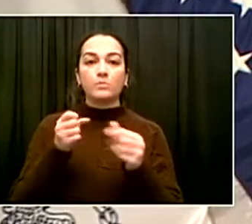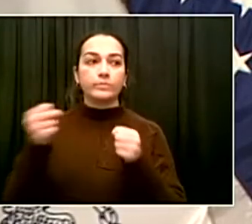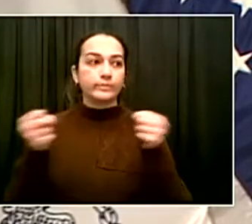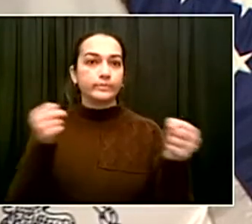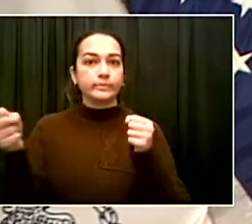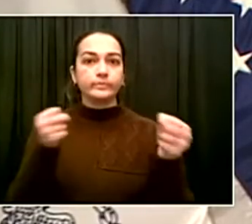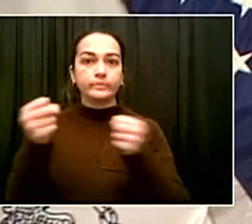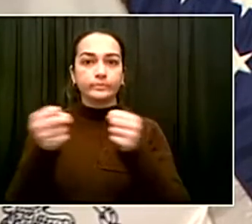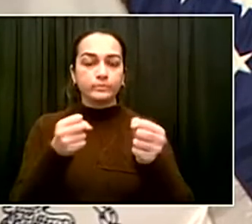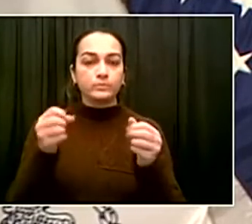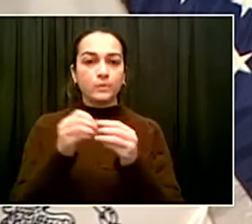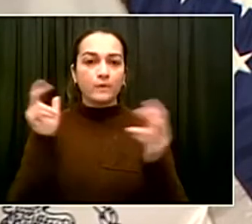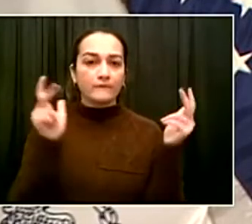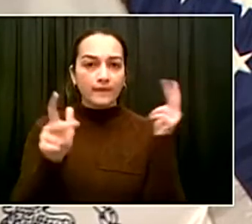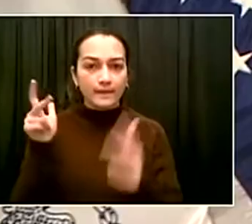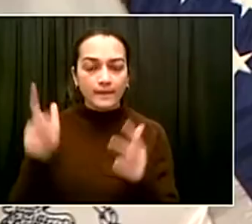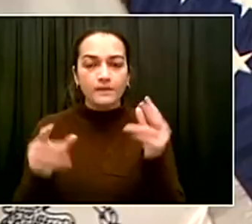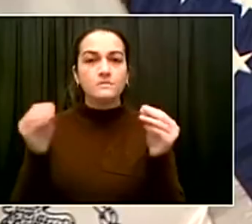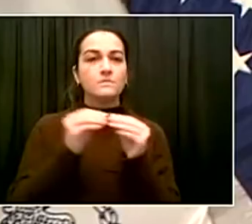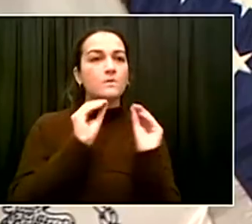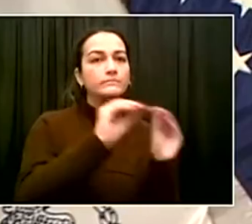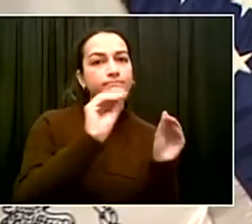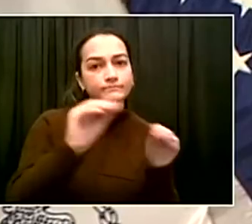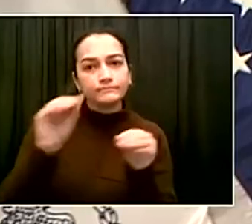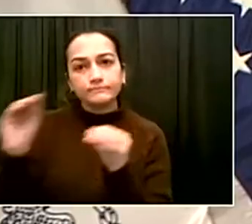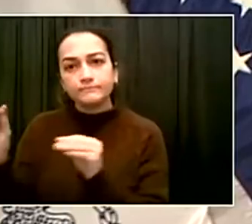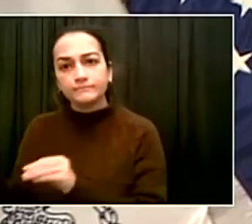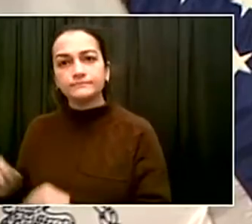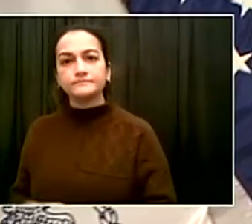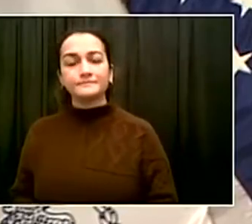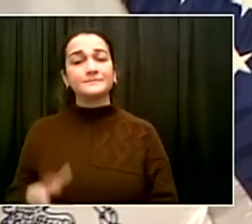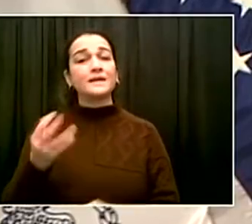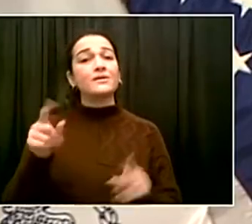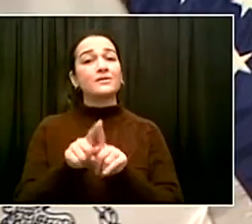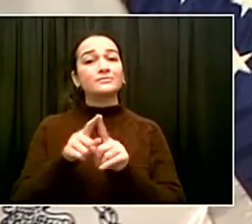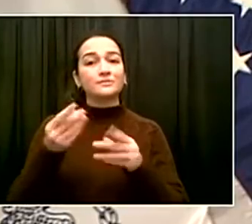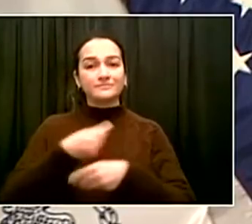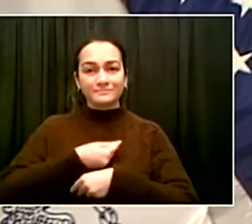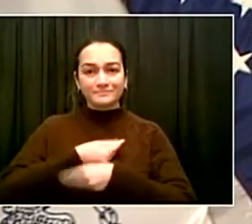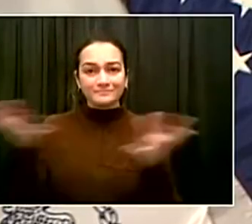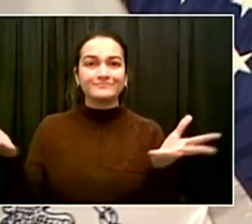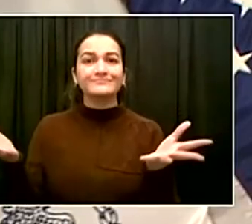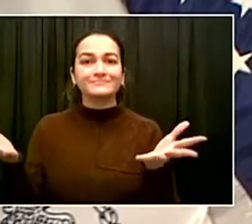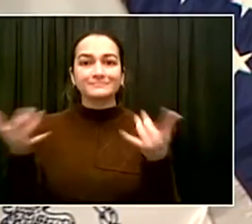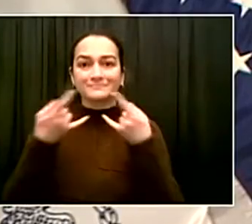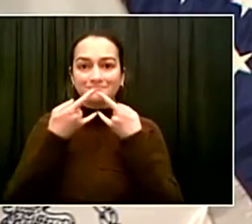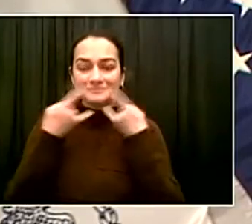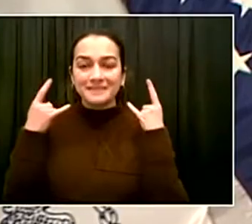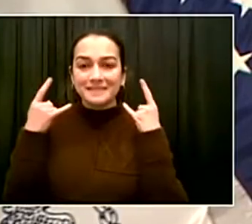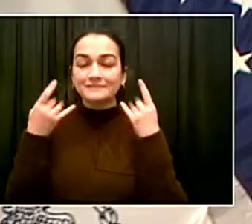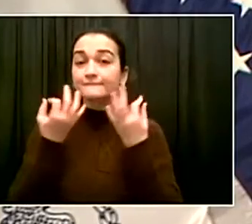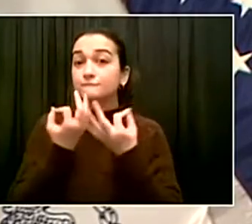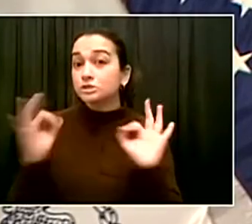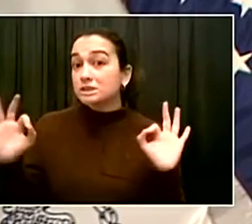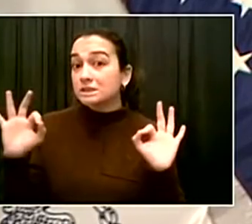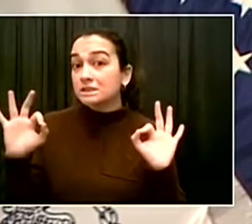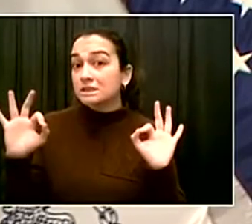TESTING IS CRUCIAL HERE. WE WILL MAKE MORE AND MORE TESTING AVAILABLE. WE WILL DISTRIBUTE HIGH-QUALITY